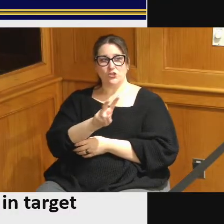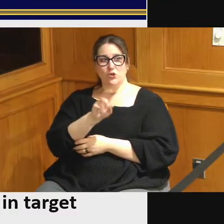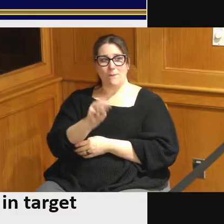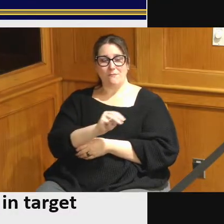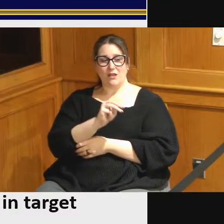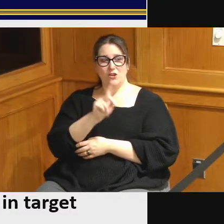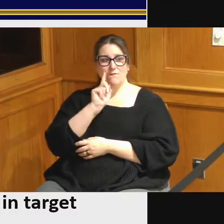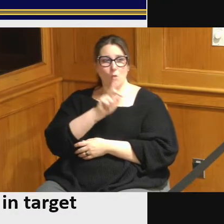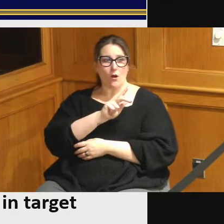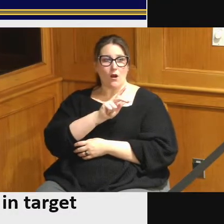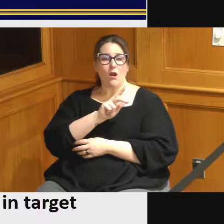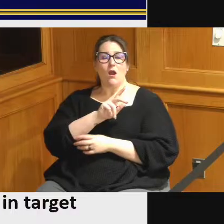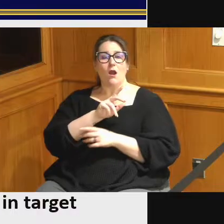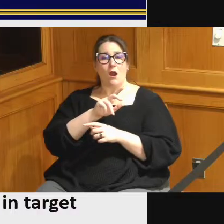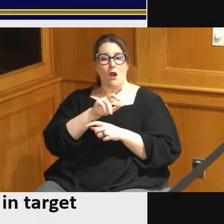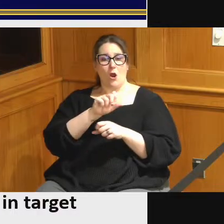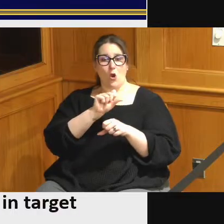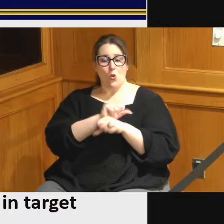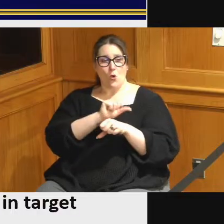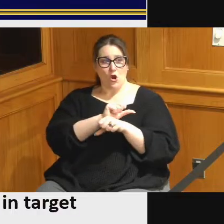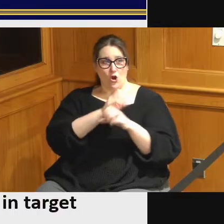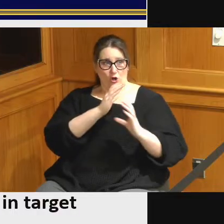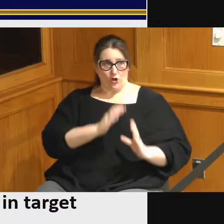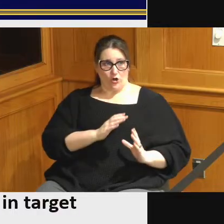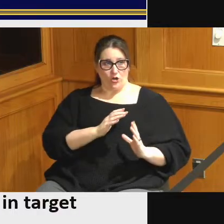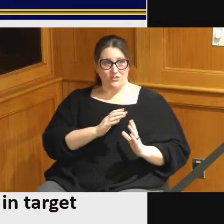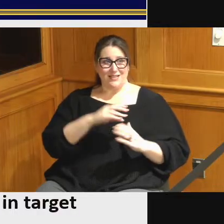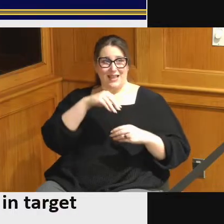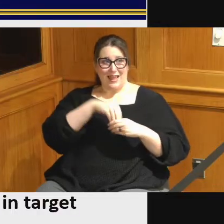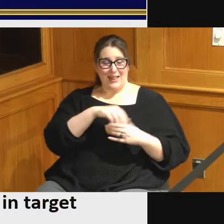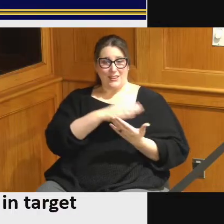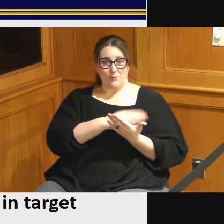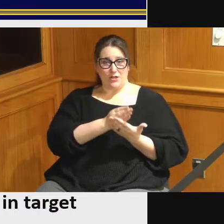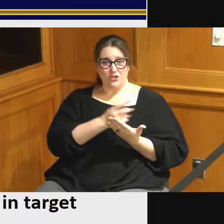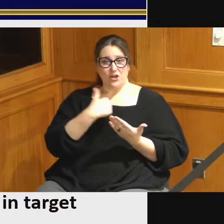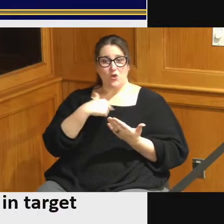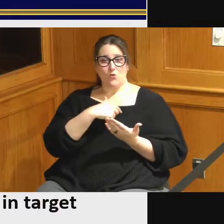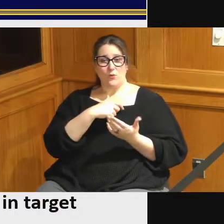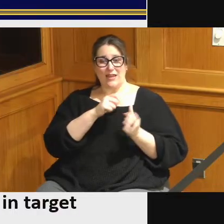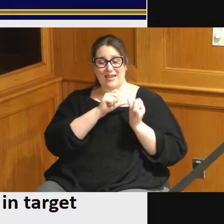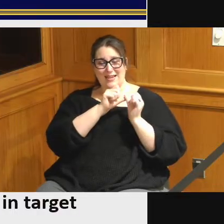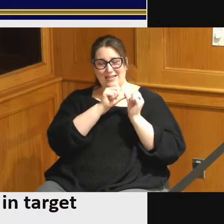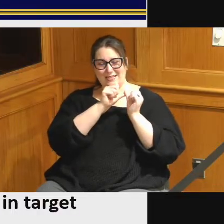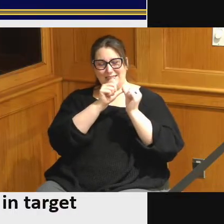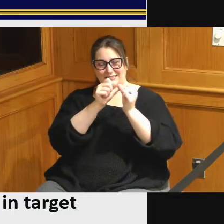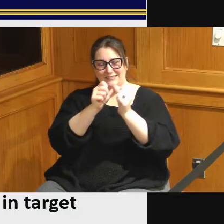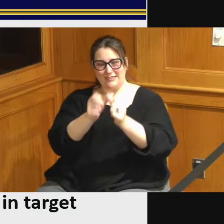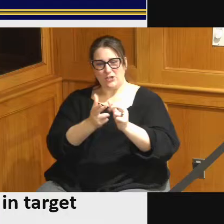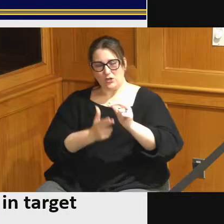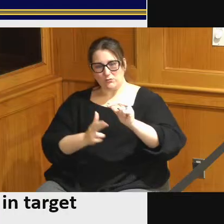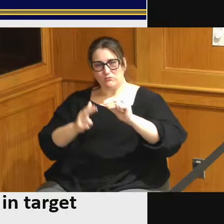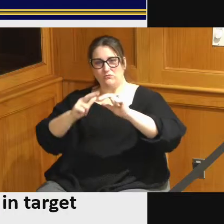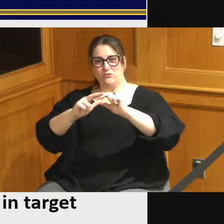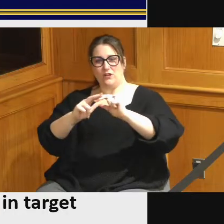personnel in our budget. because we continued to climb and buck the trend and get people in,